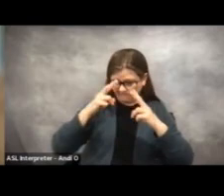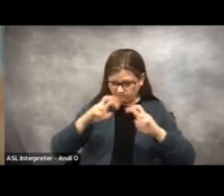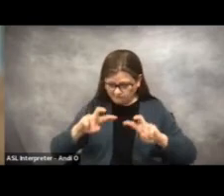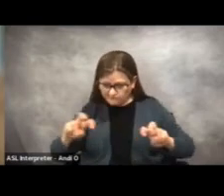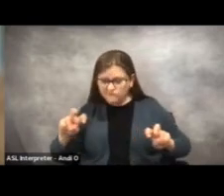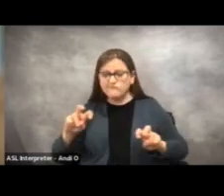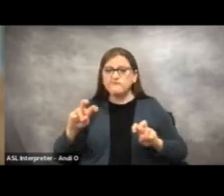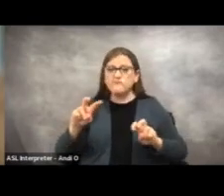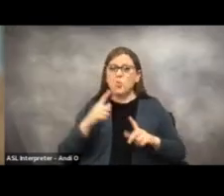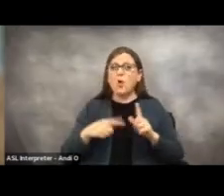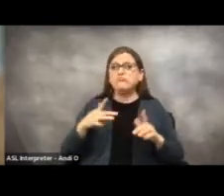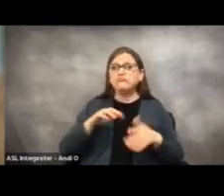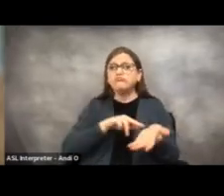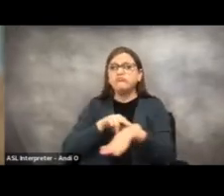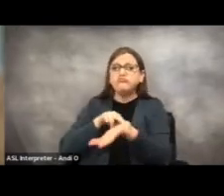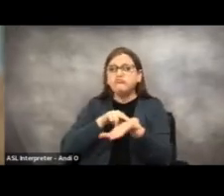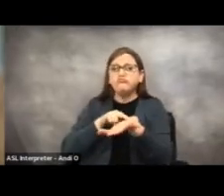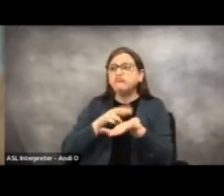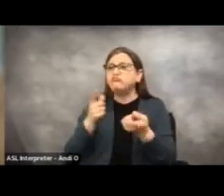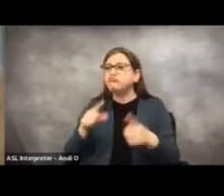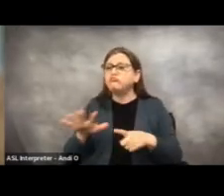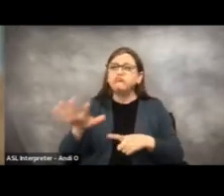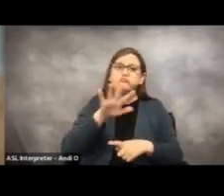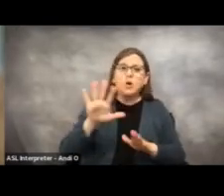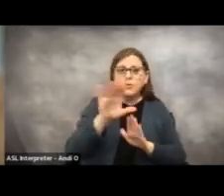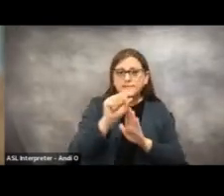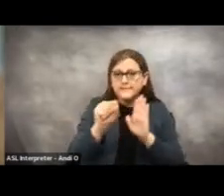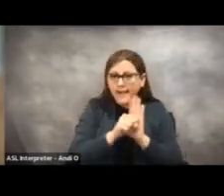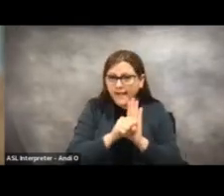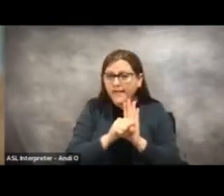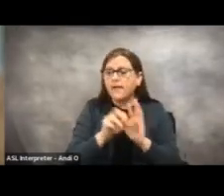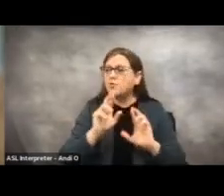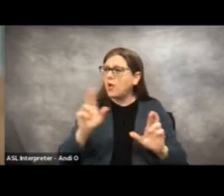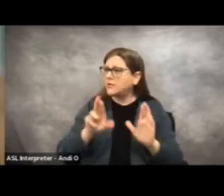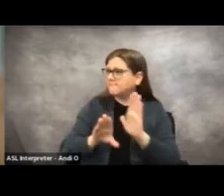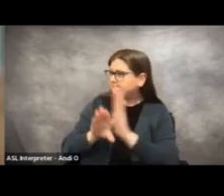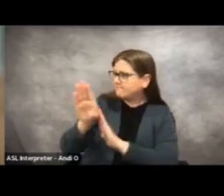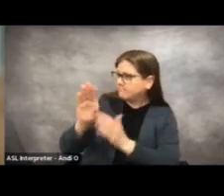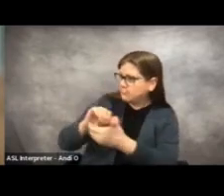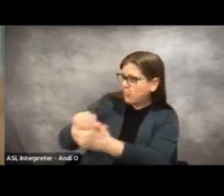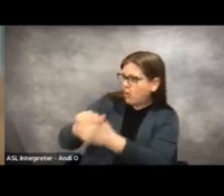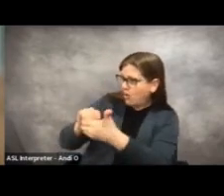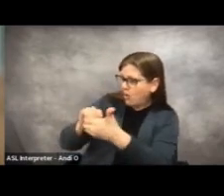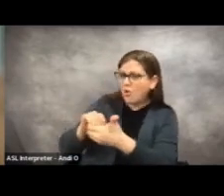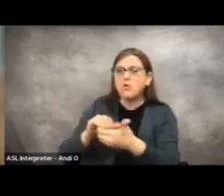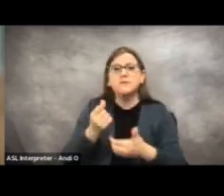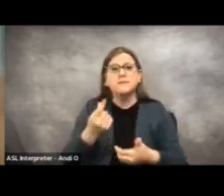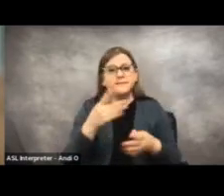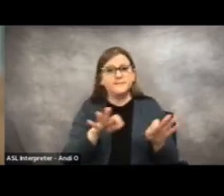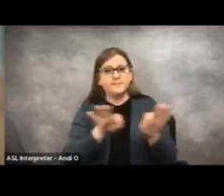the landscape in your state, and establishing those partnerships, there is going to be value in establishing which data points